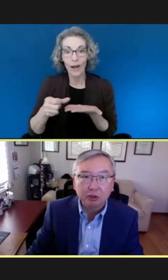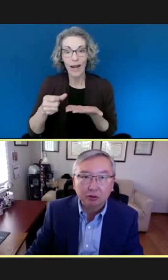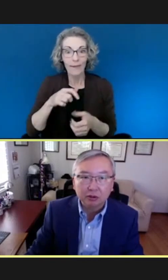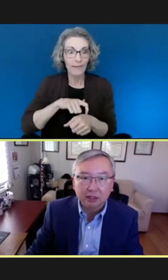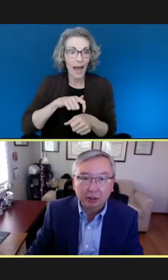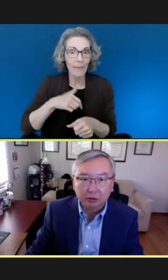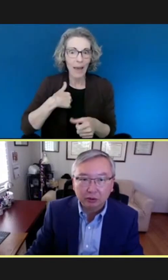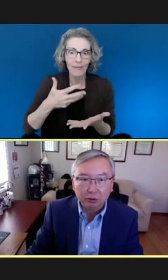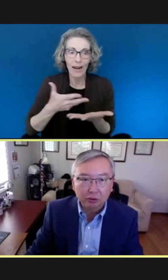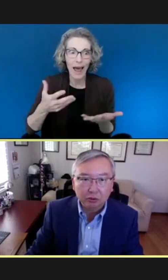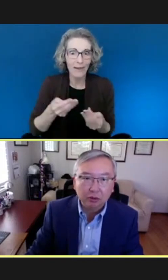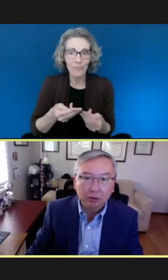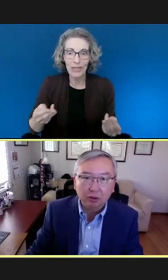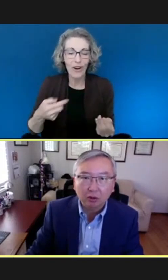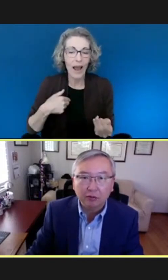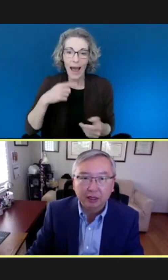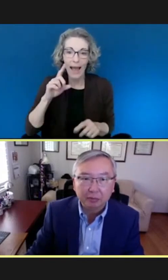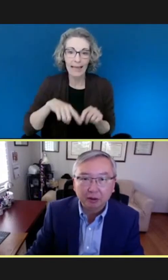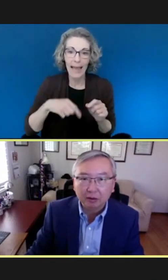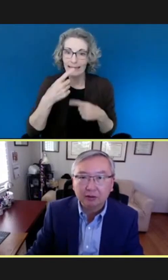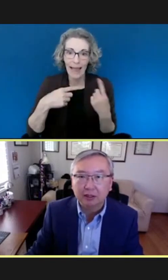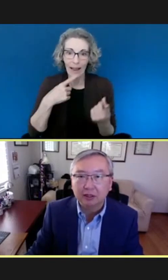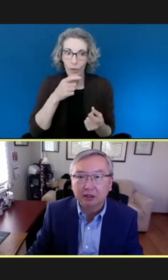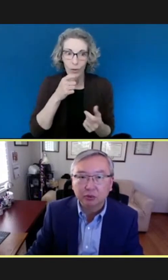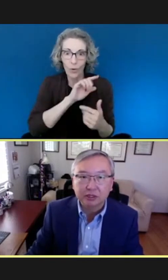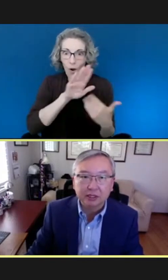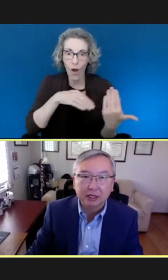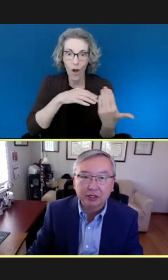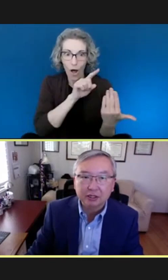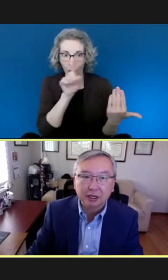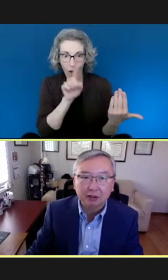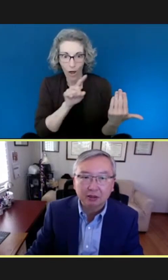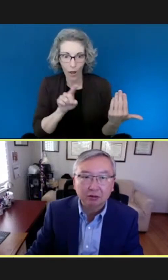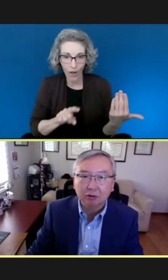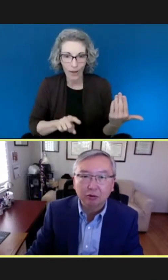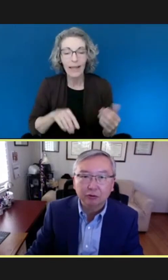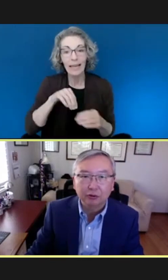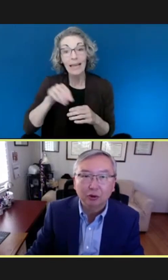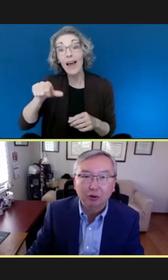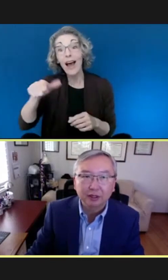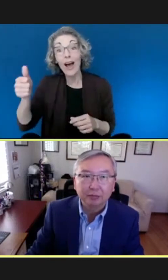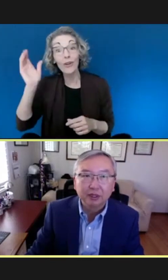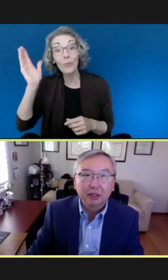I'm not going to tell you who all of them are. In other presentations, I go through all of them.